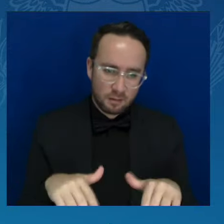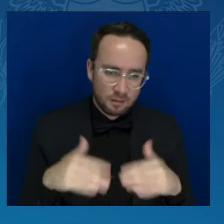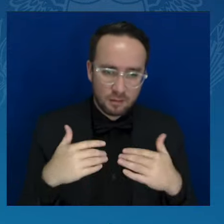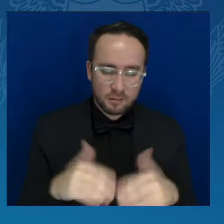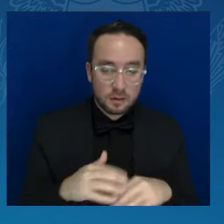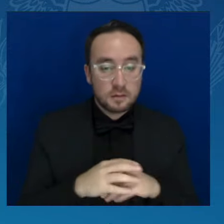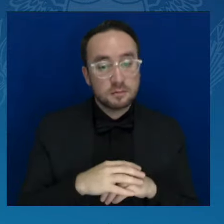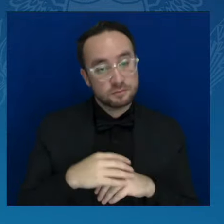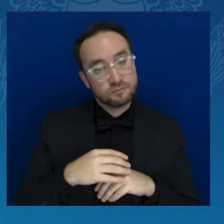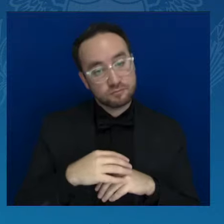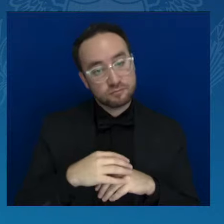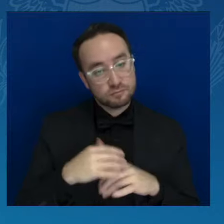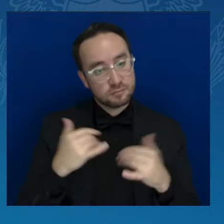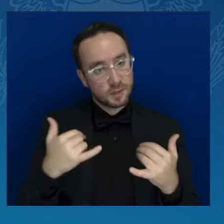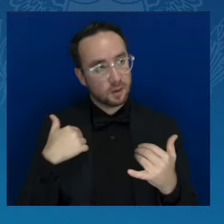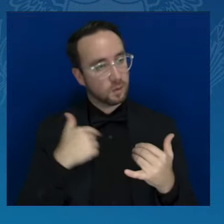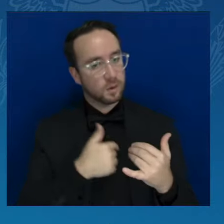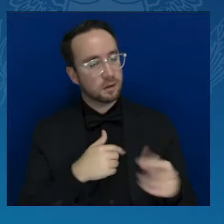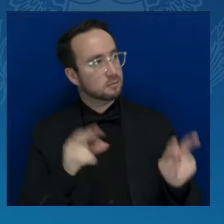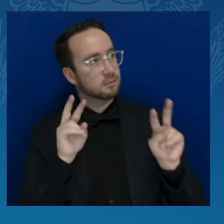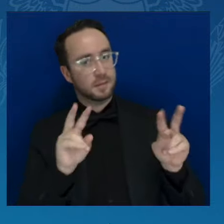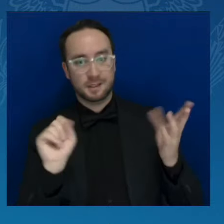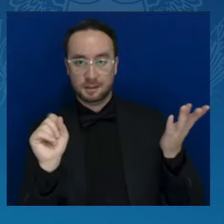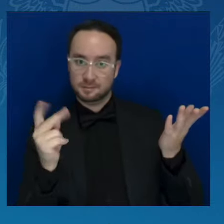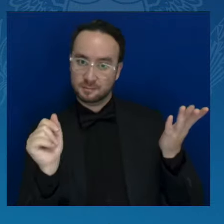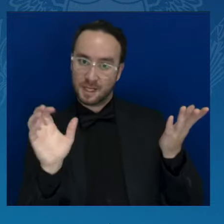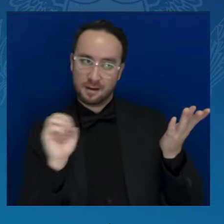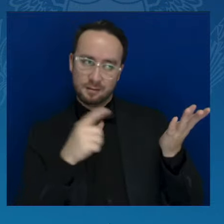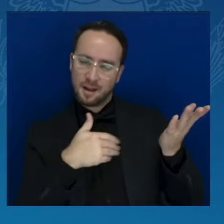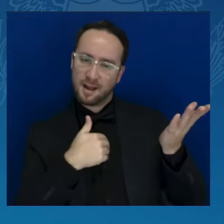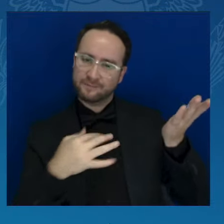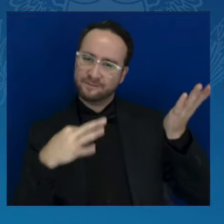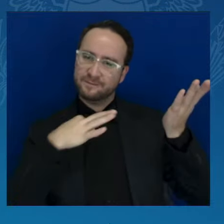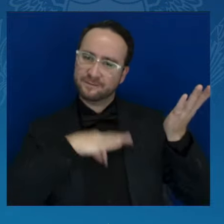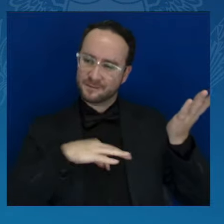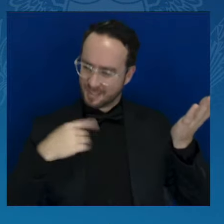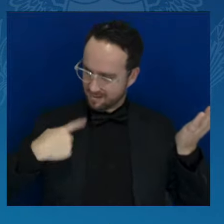Based on this discussion, I'll just have one tasking for this group on behalf of the Vice President,